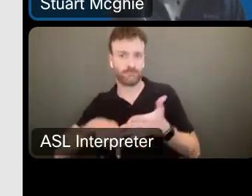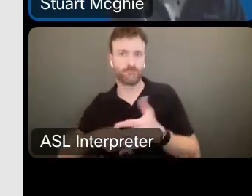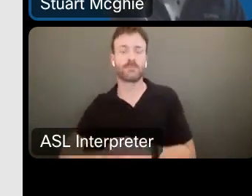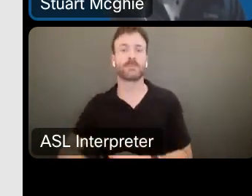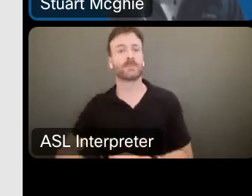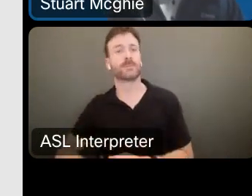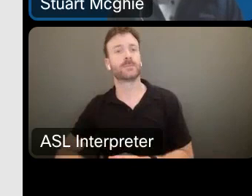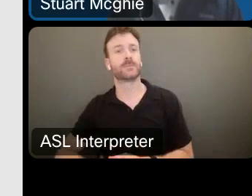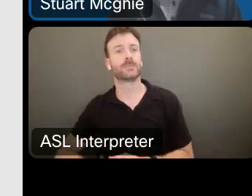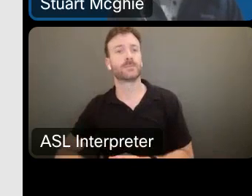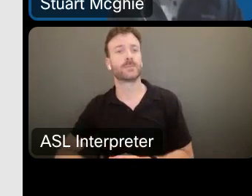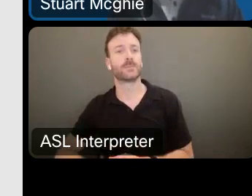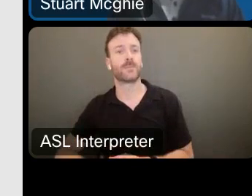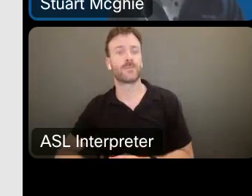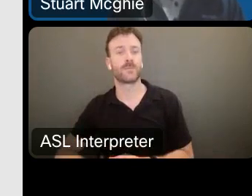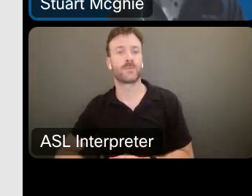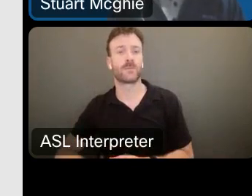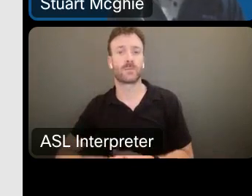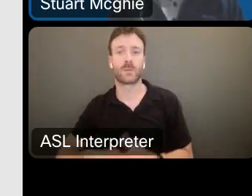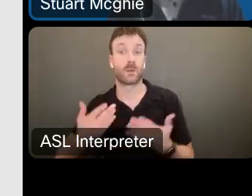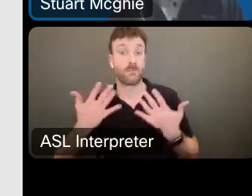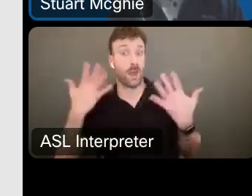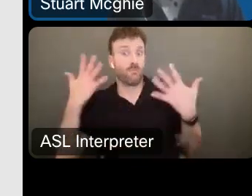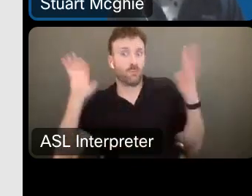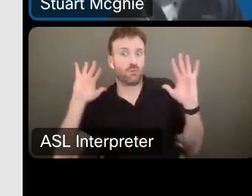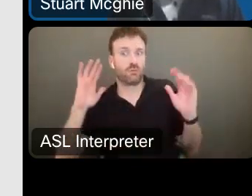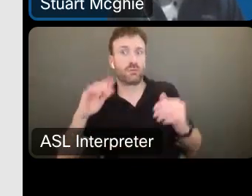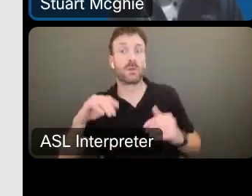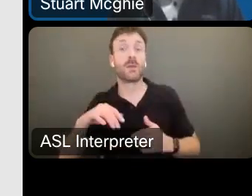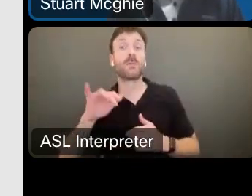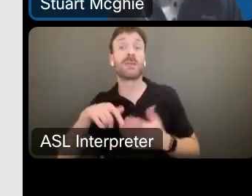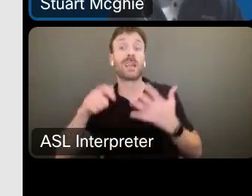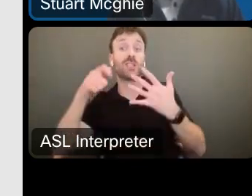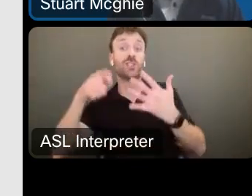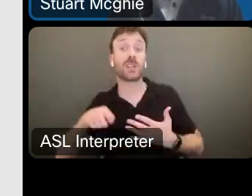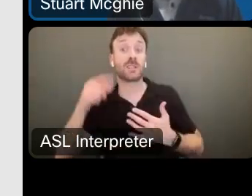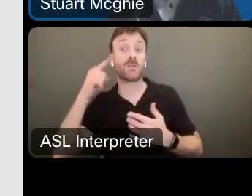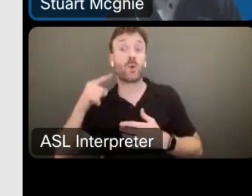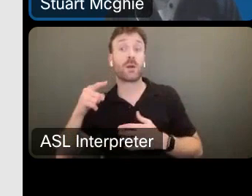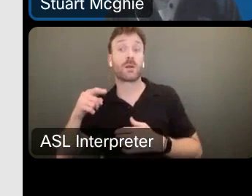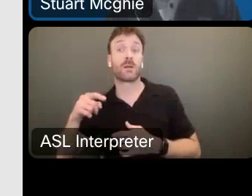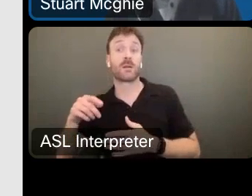And this is now completed. But we've set the checklist for pedestrian accessibility in construction zones.